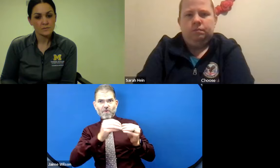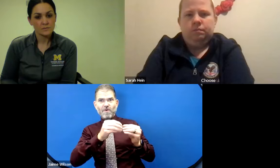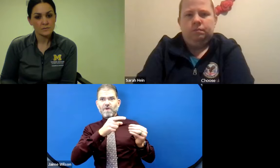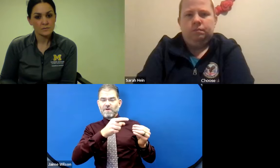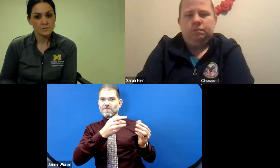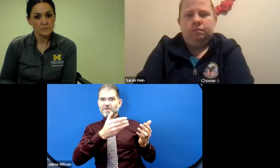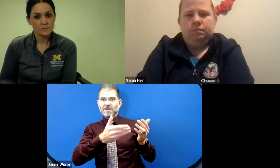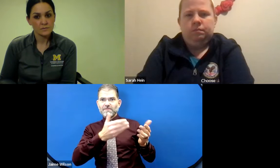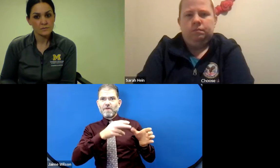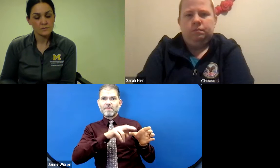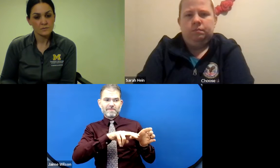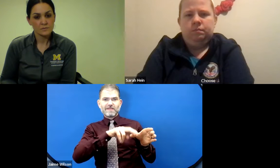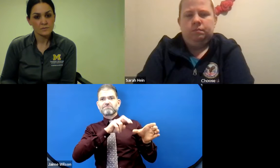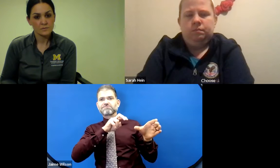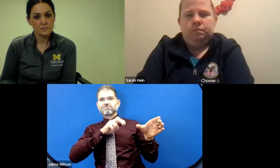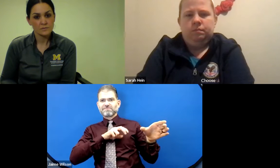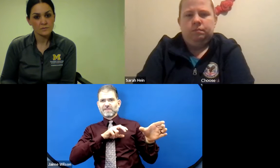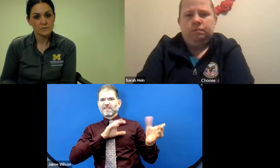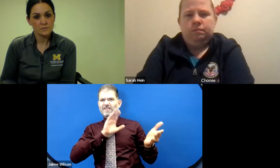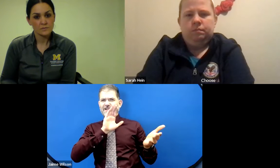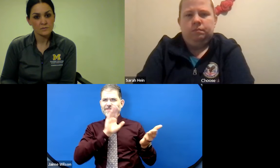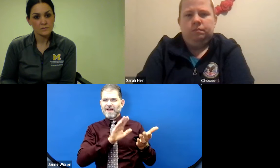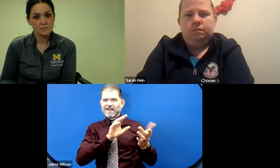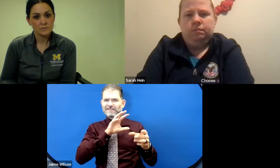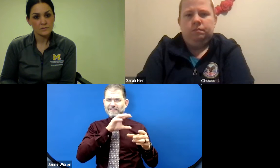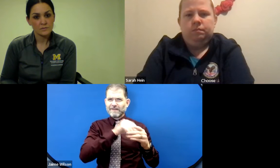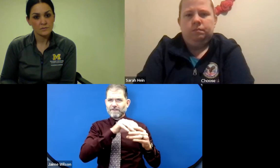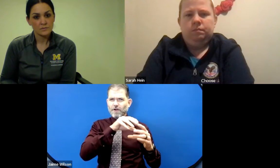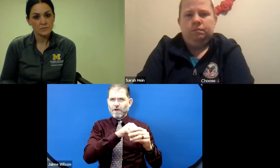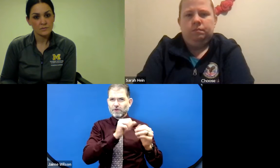ASL Interpreter: just they don't socialize as much as they use to. ASL Interpreter: they withdrawn.